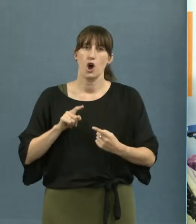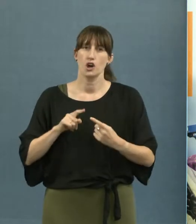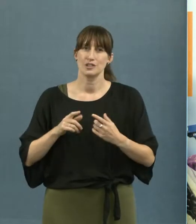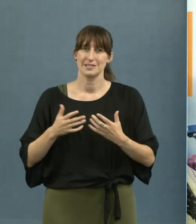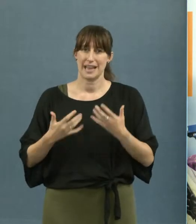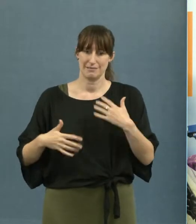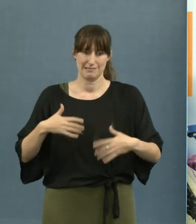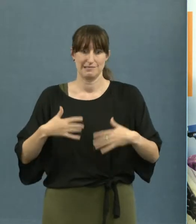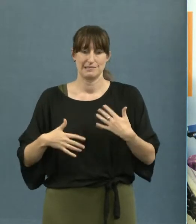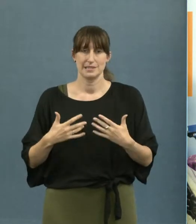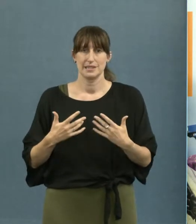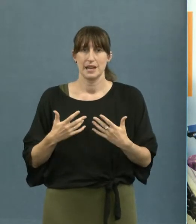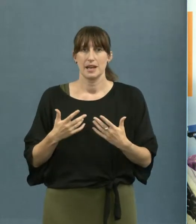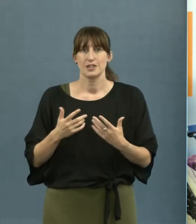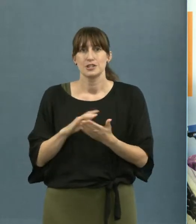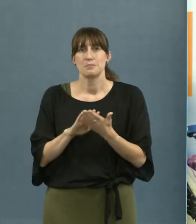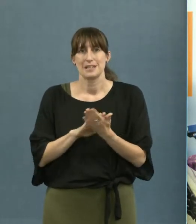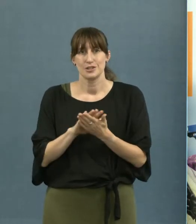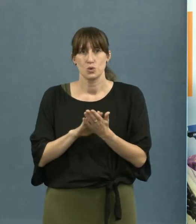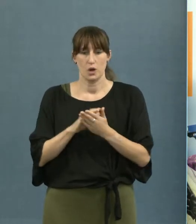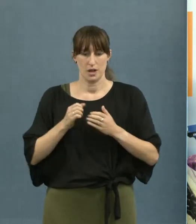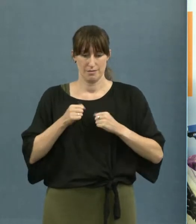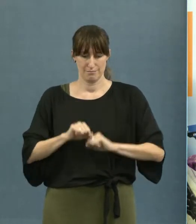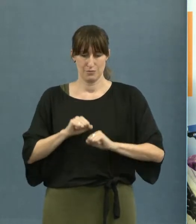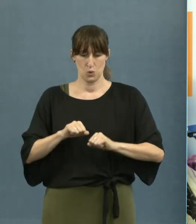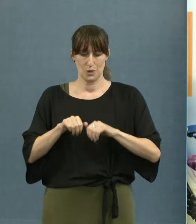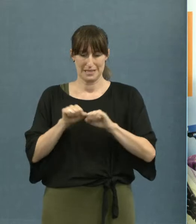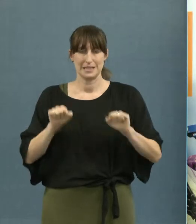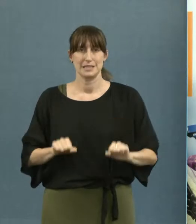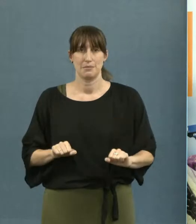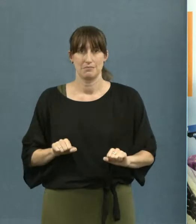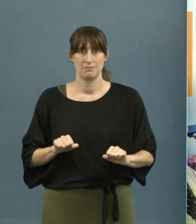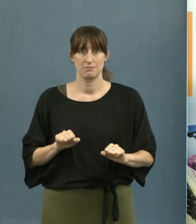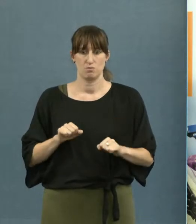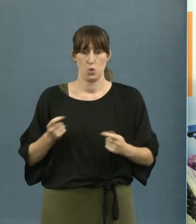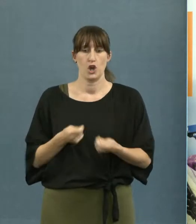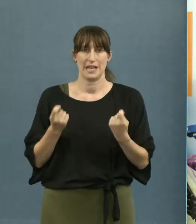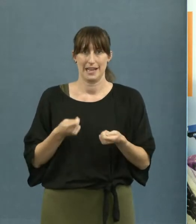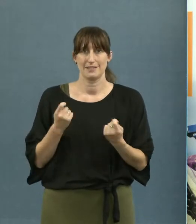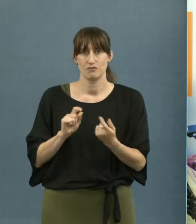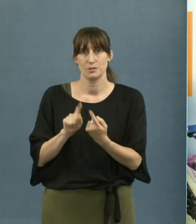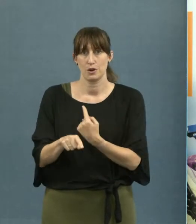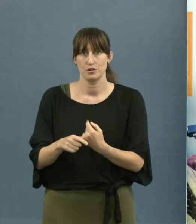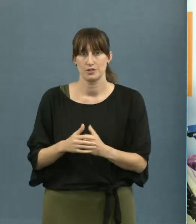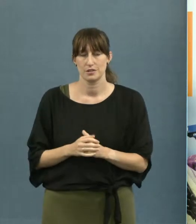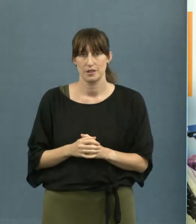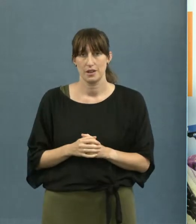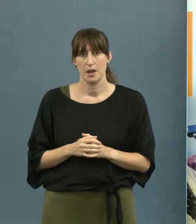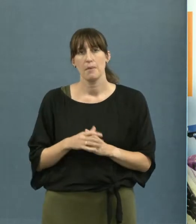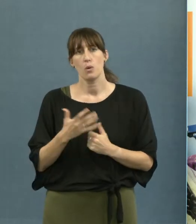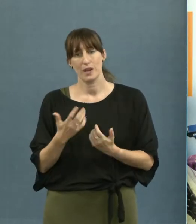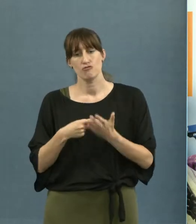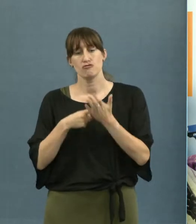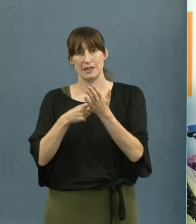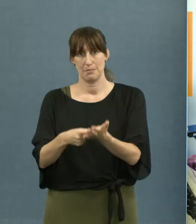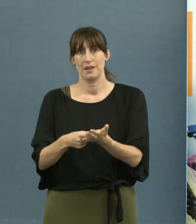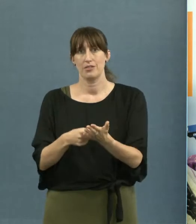immune system is responding. So